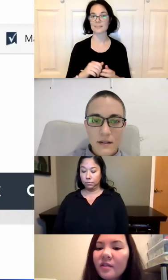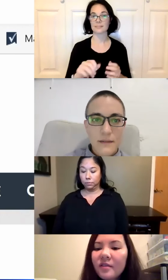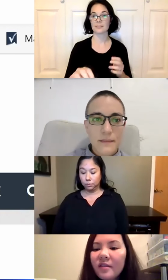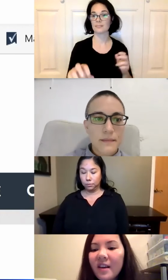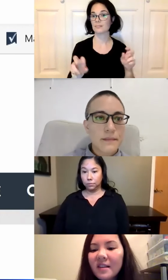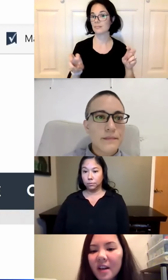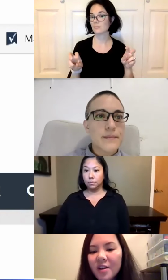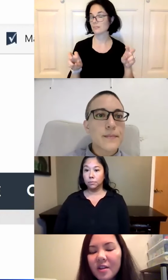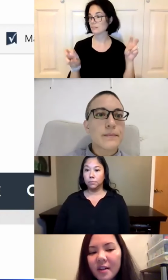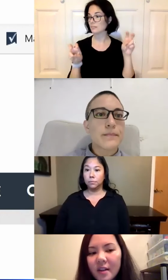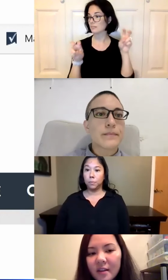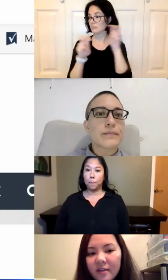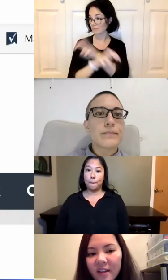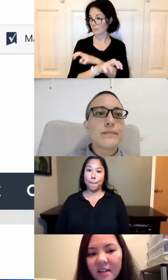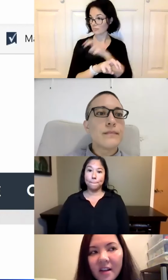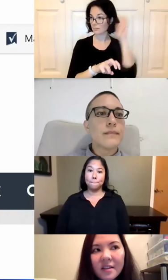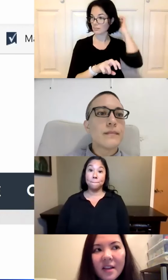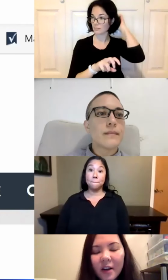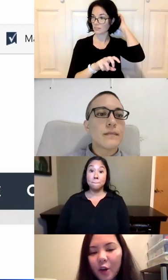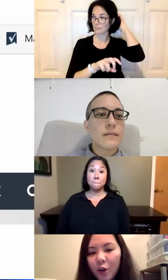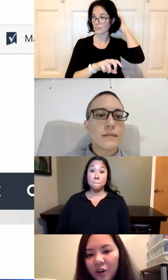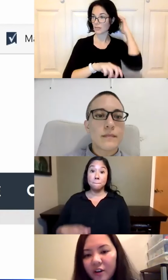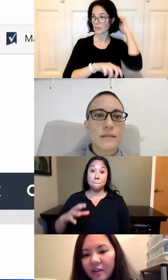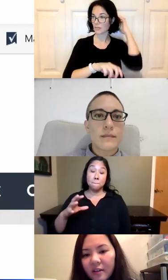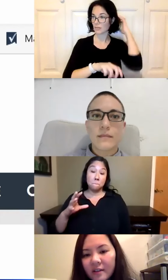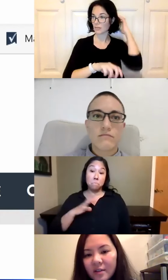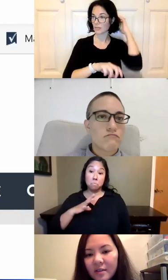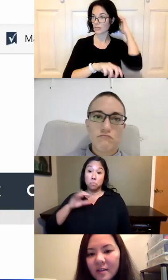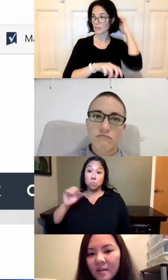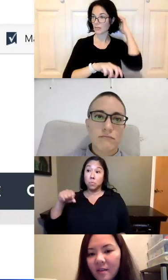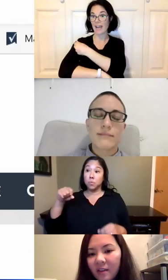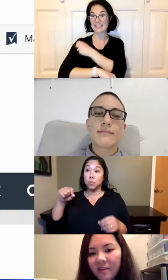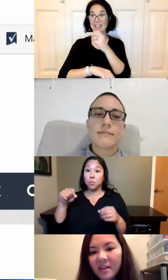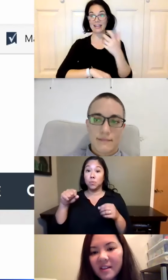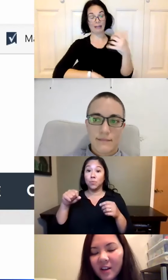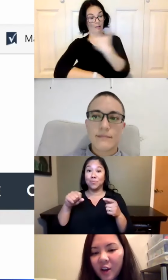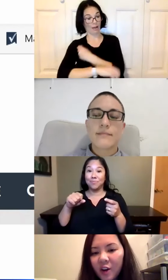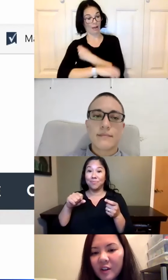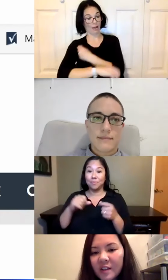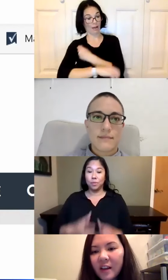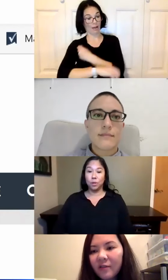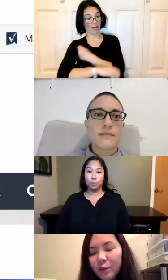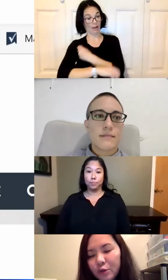The vaccine is not a cure. It is just like a flu shot.